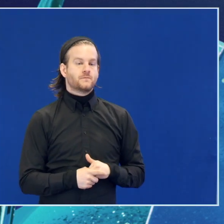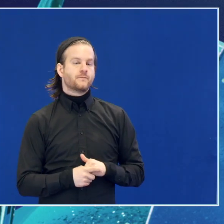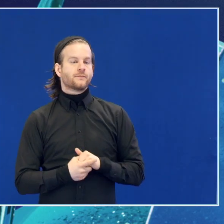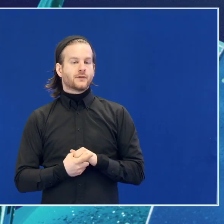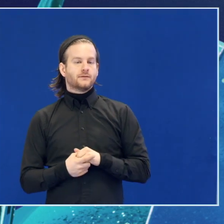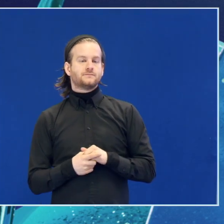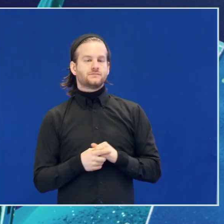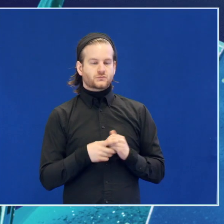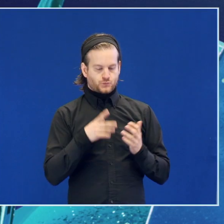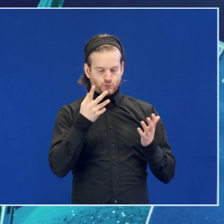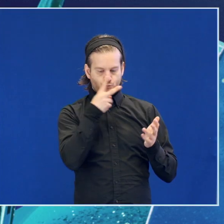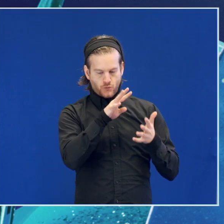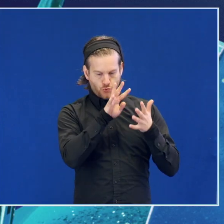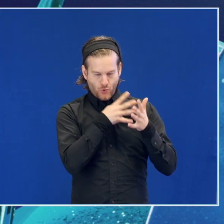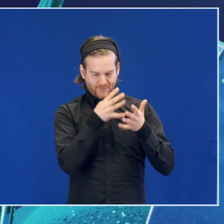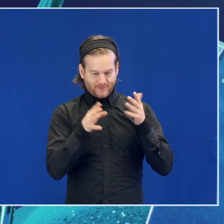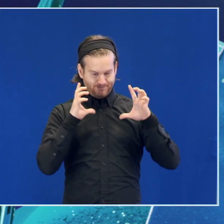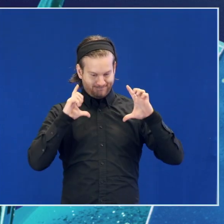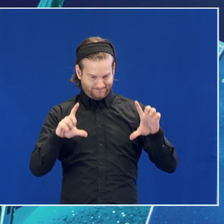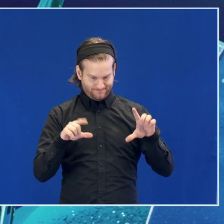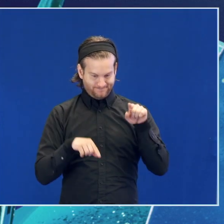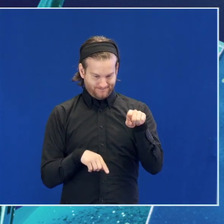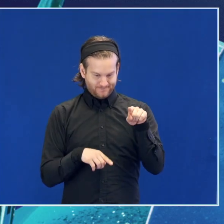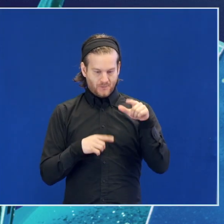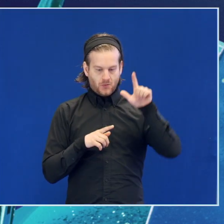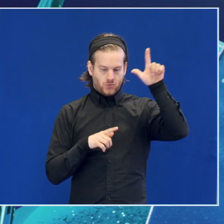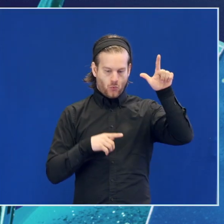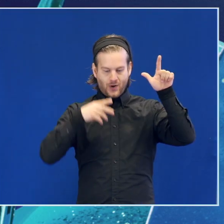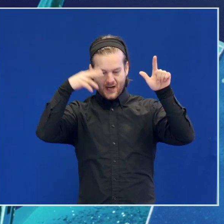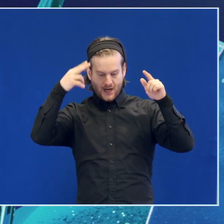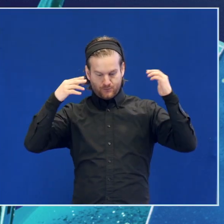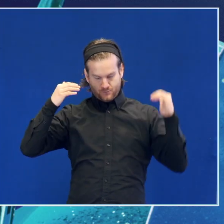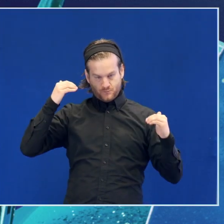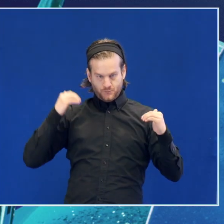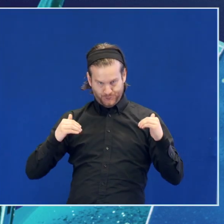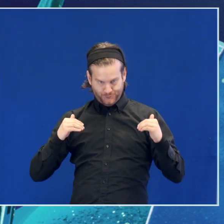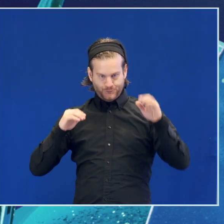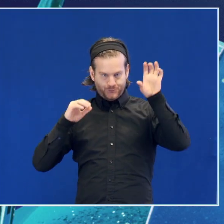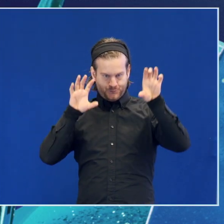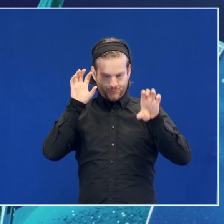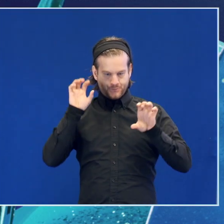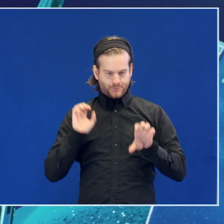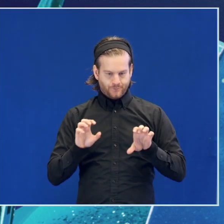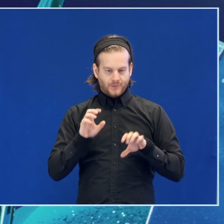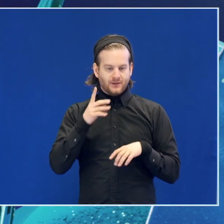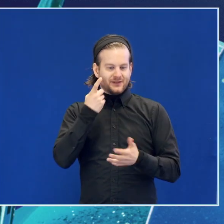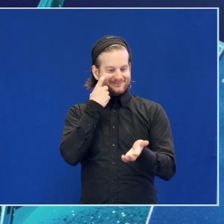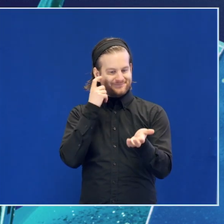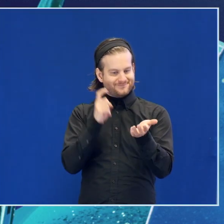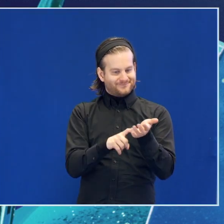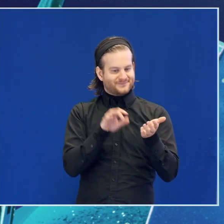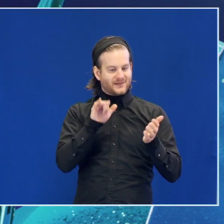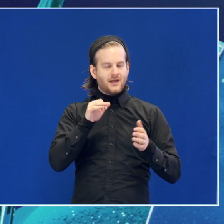that shows the priority and then the satisfaction with the space.